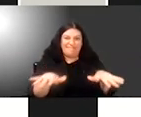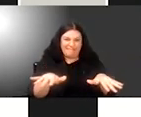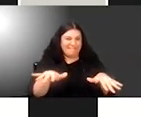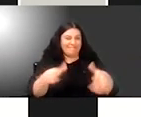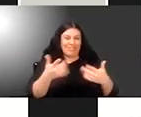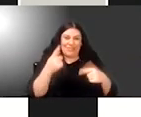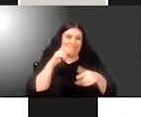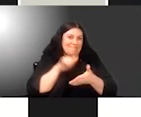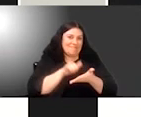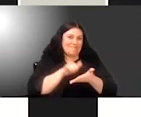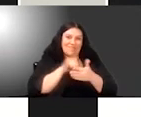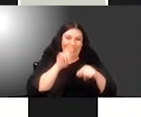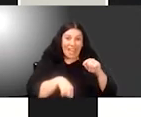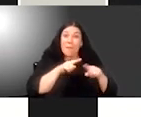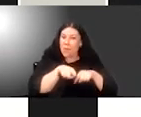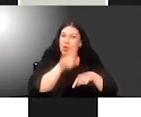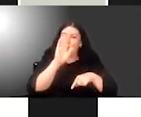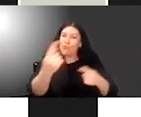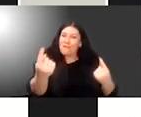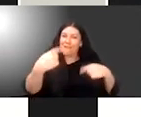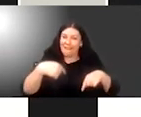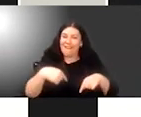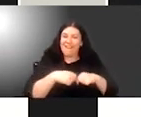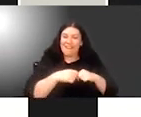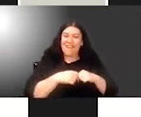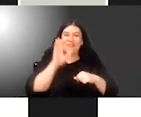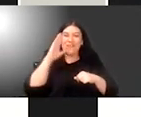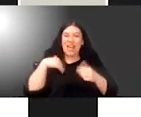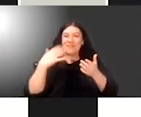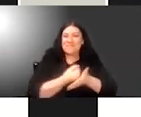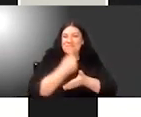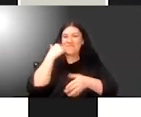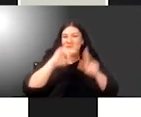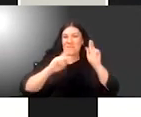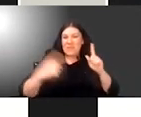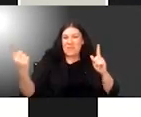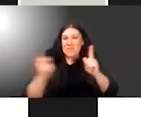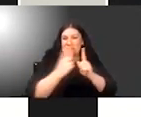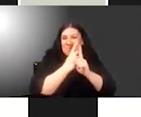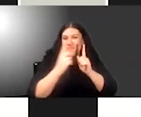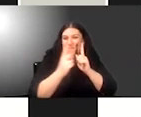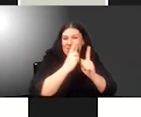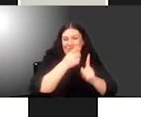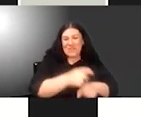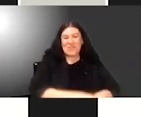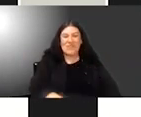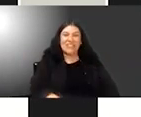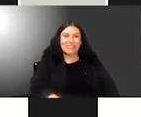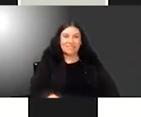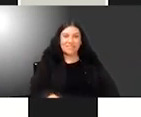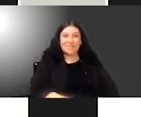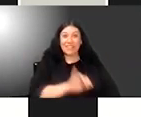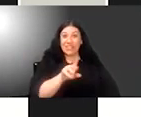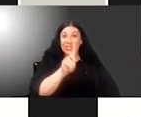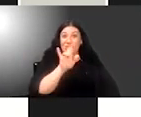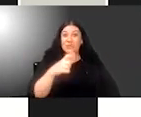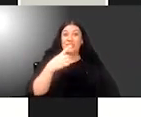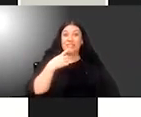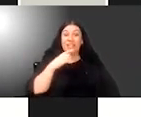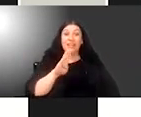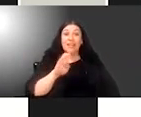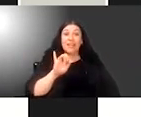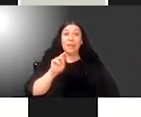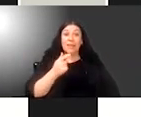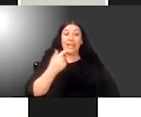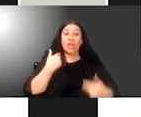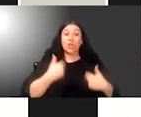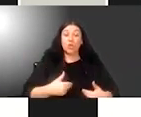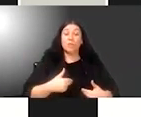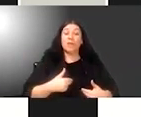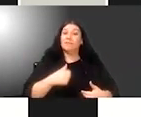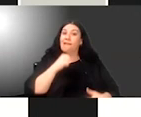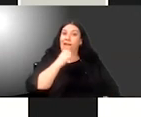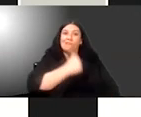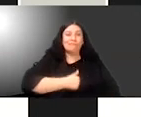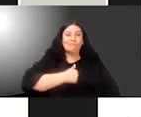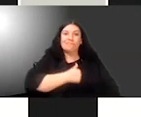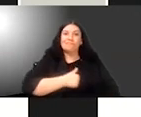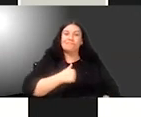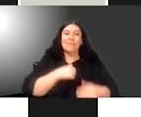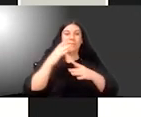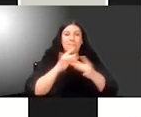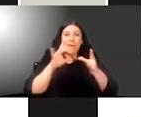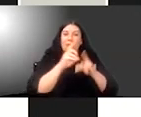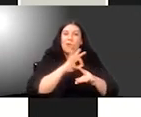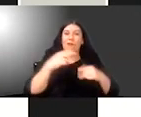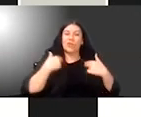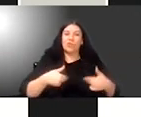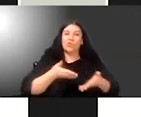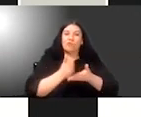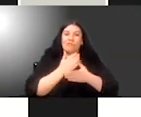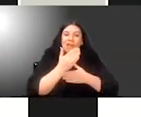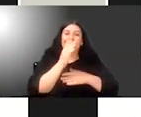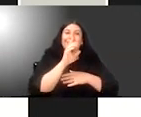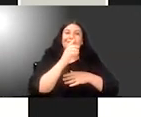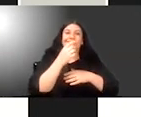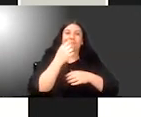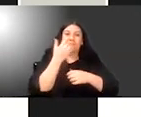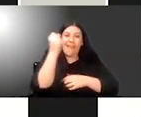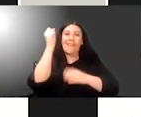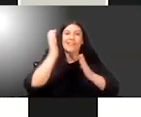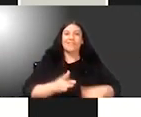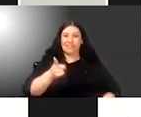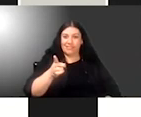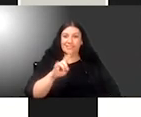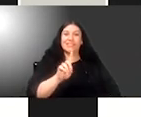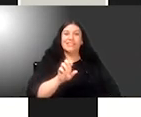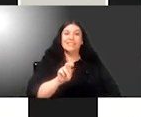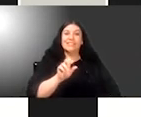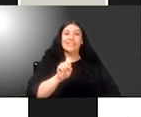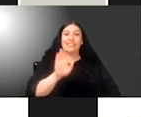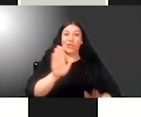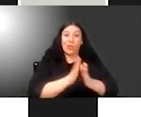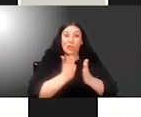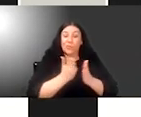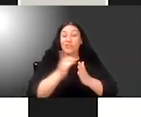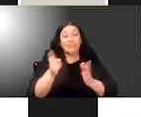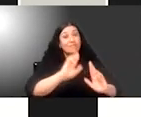As Judy said, "Being Heumann" and Denise's books and other books by people with disabilities are readily available on Amazon and other places.